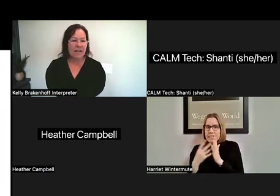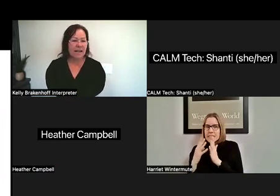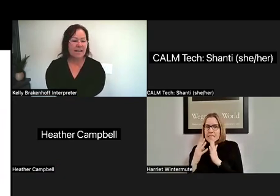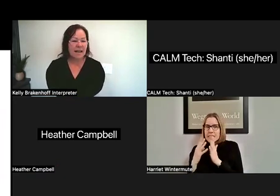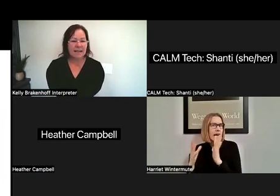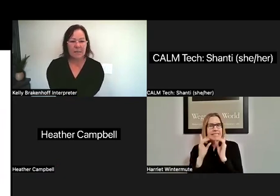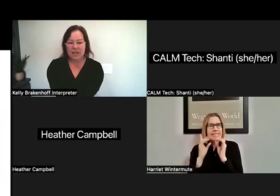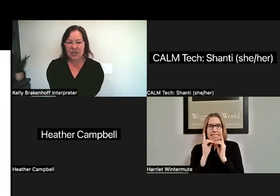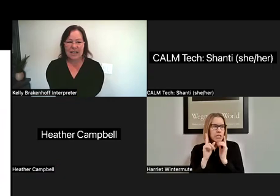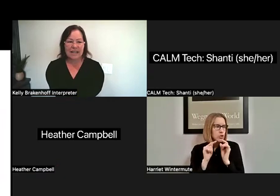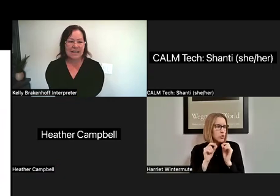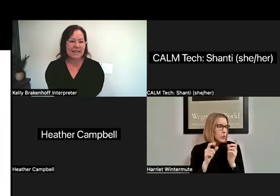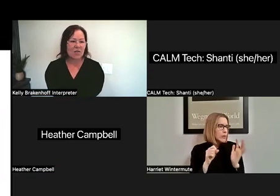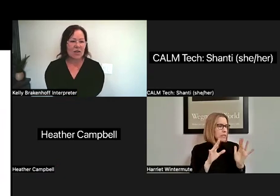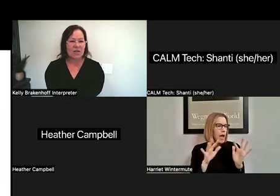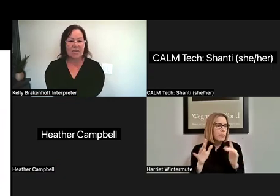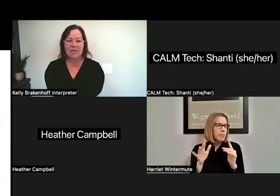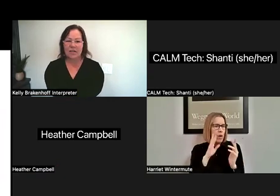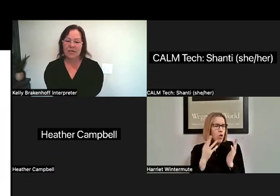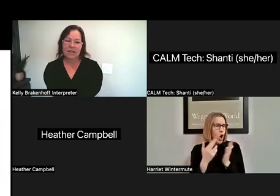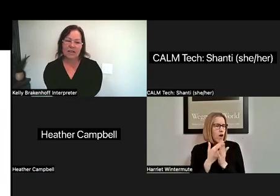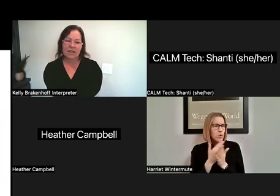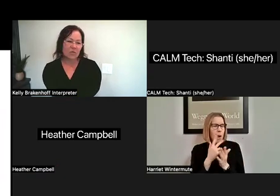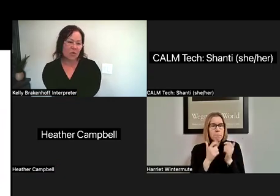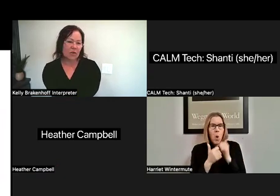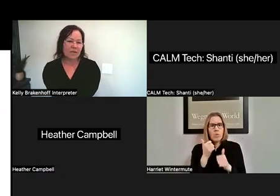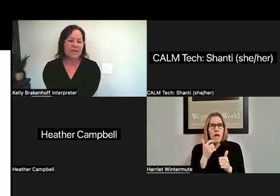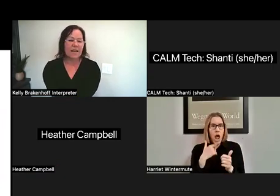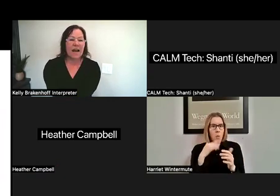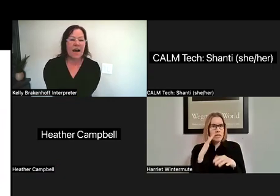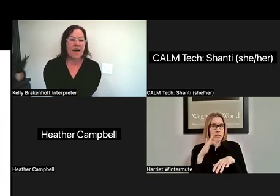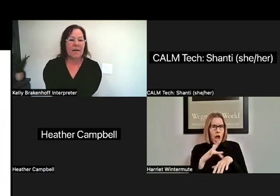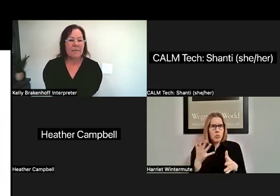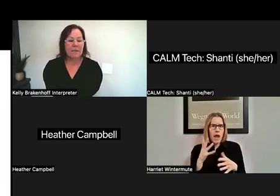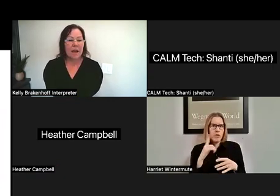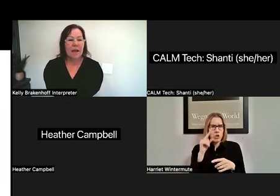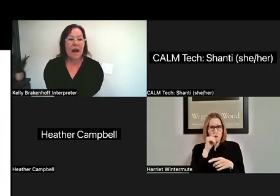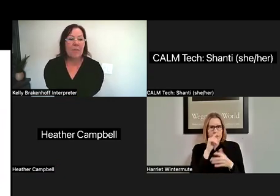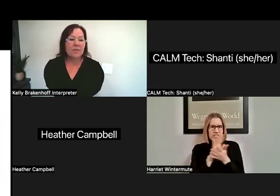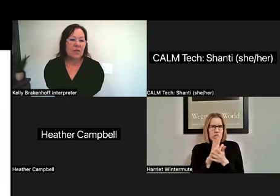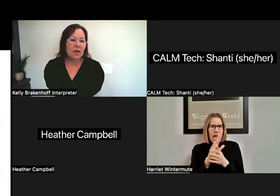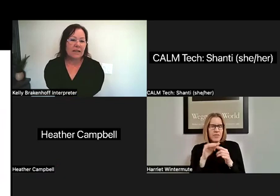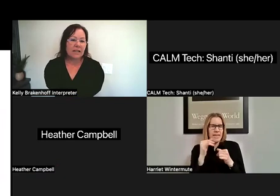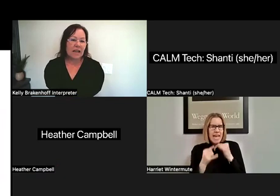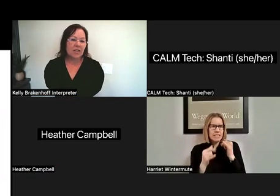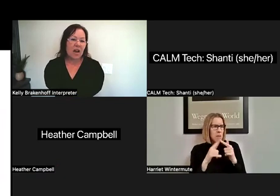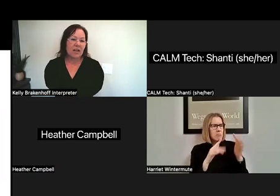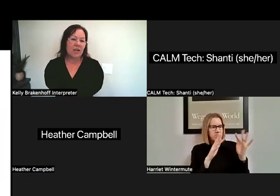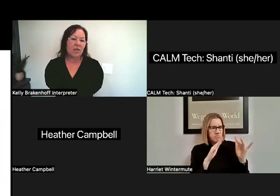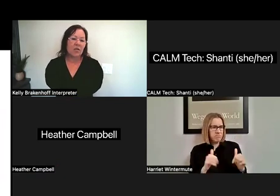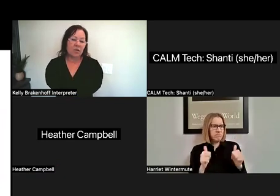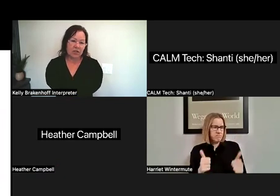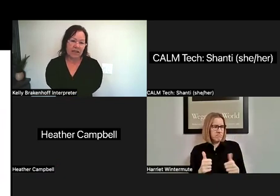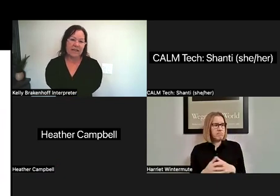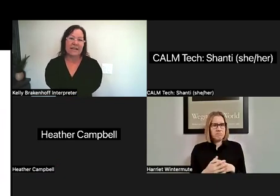things like spreadsheets or there is also digital tools. I'm also going to touch on Google sheets